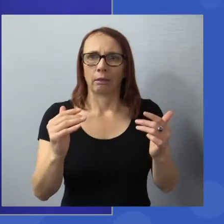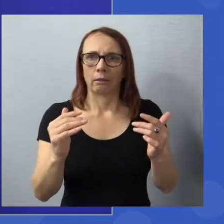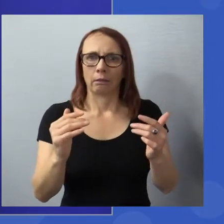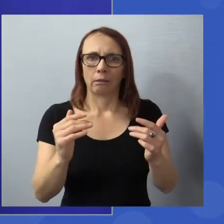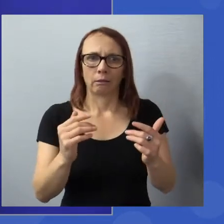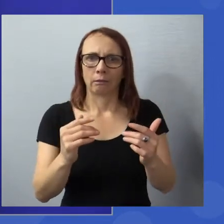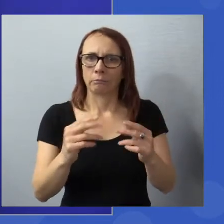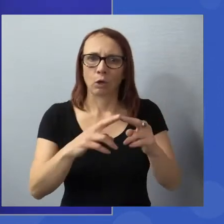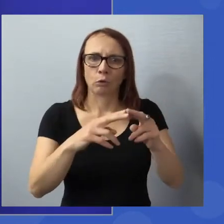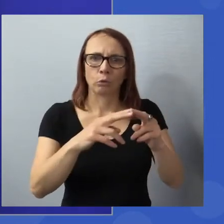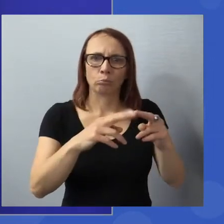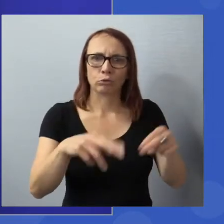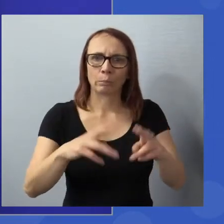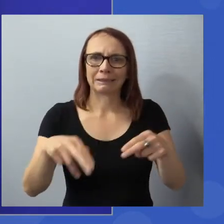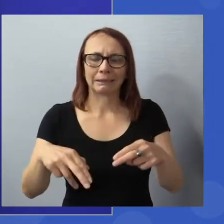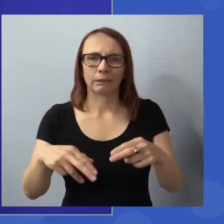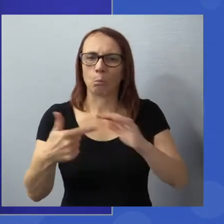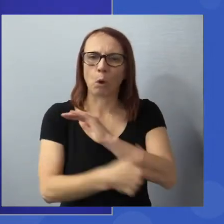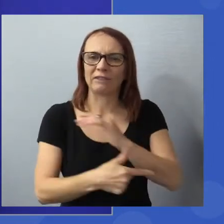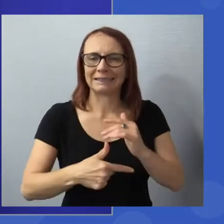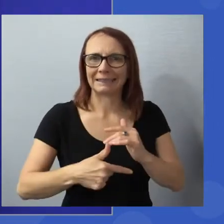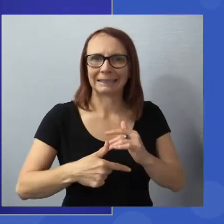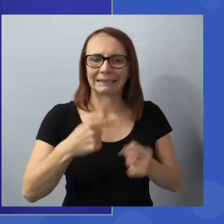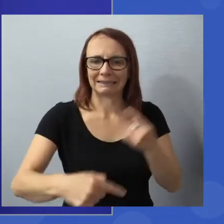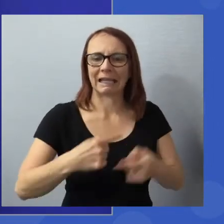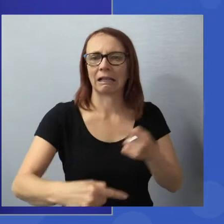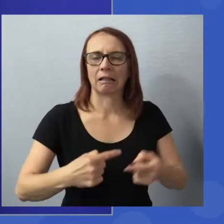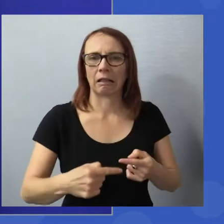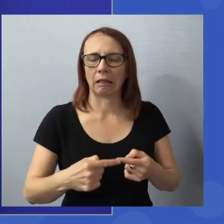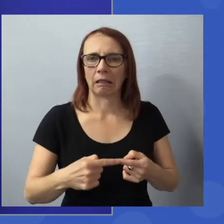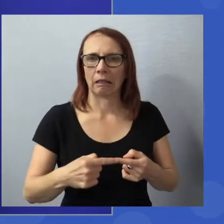poverty cycle and in places like Glasgow where you know I'm originally from